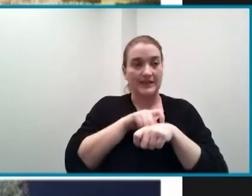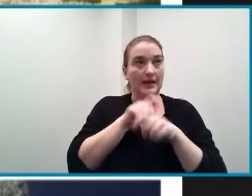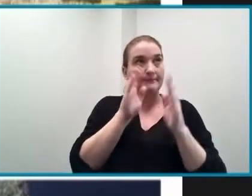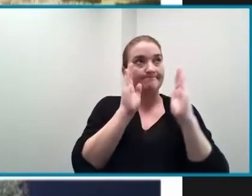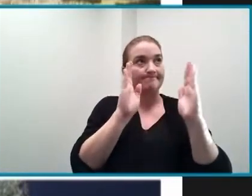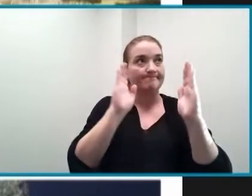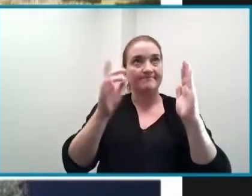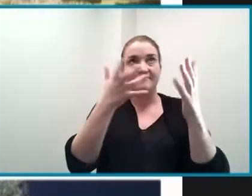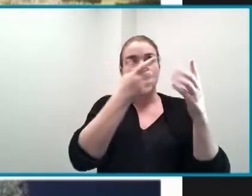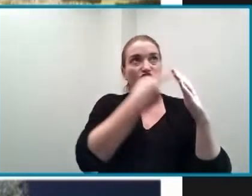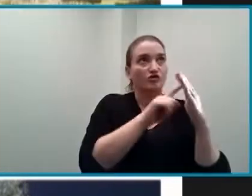In that agreement, basically,